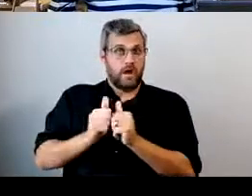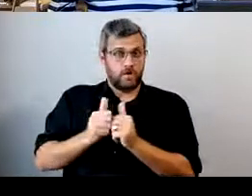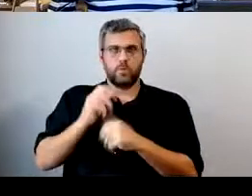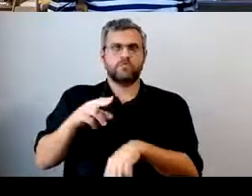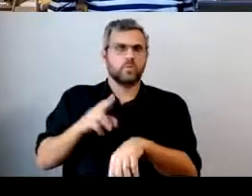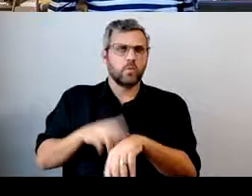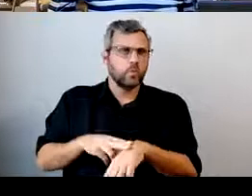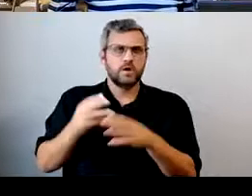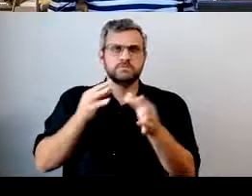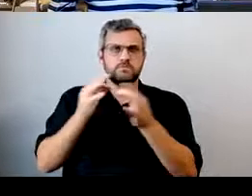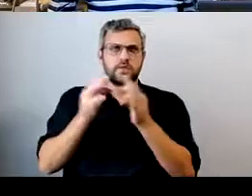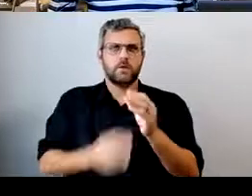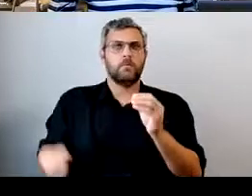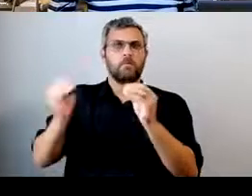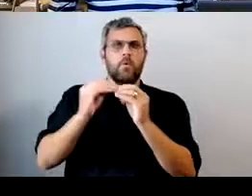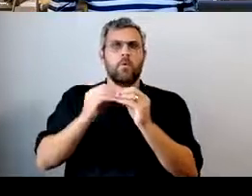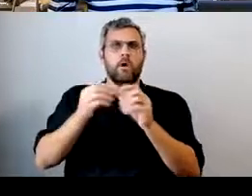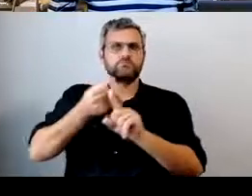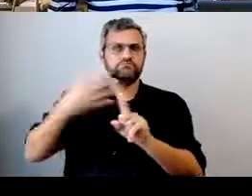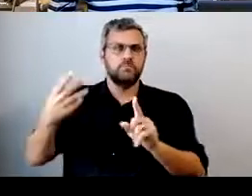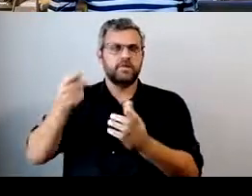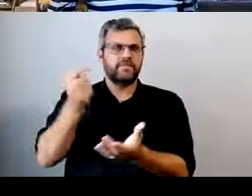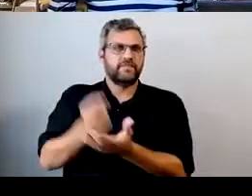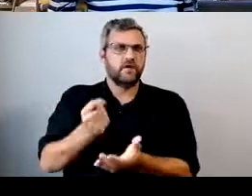about what therapy is and the intent of these goals.